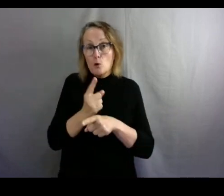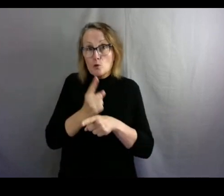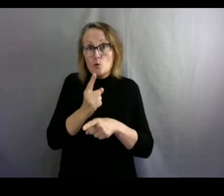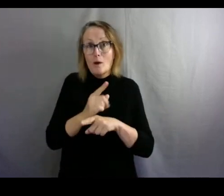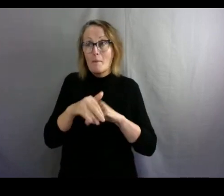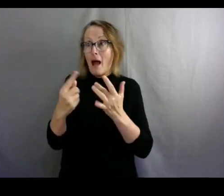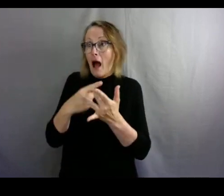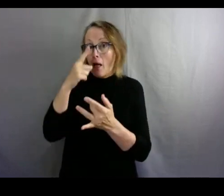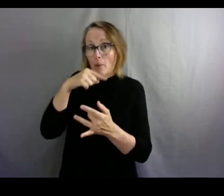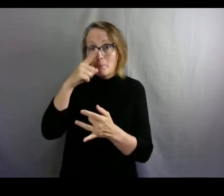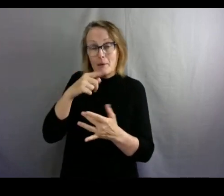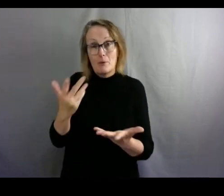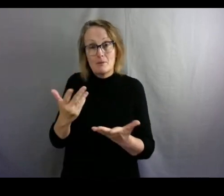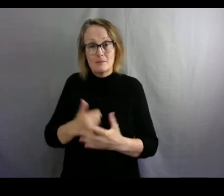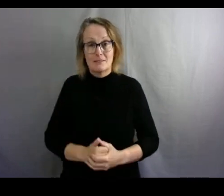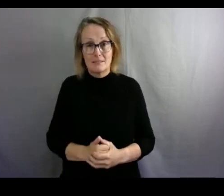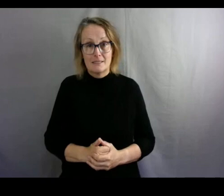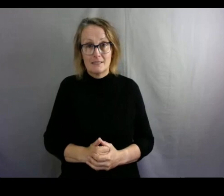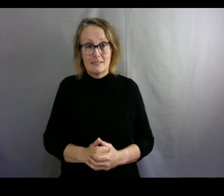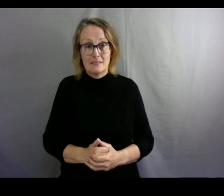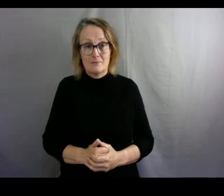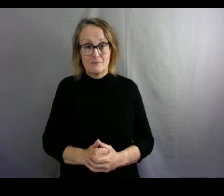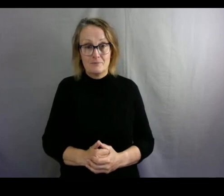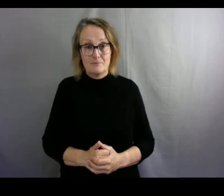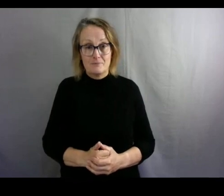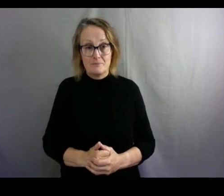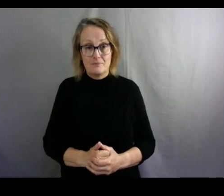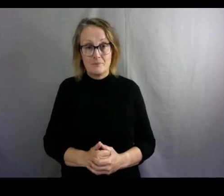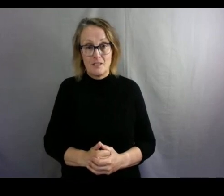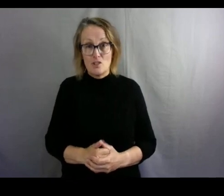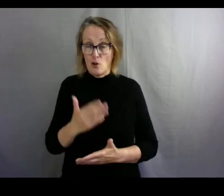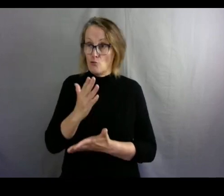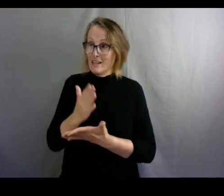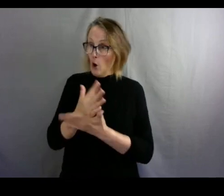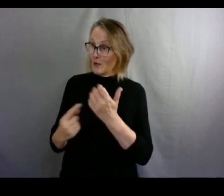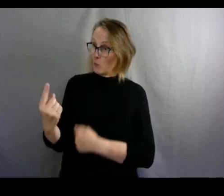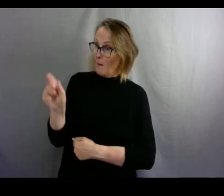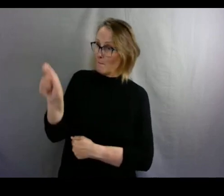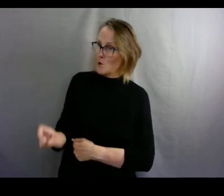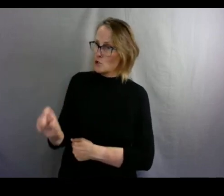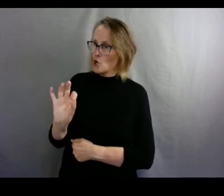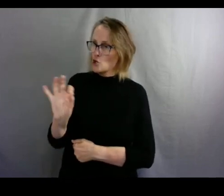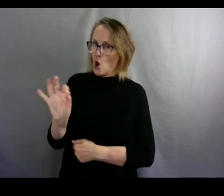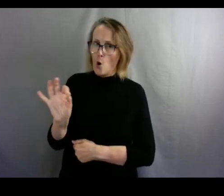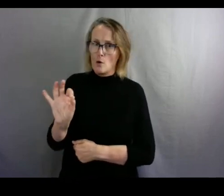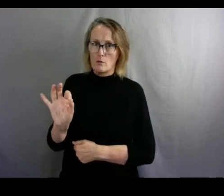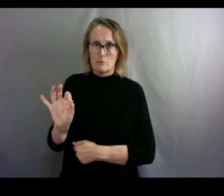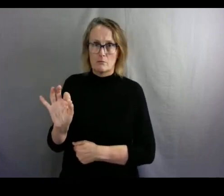and it didn't end during all this period. So as I said, it's not an excuses, but, well, I have to say he's not the only one.